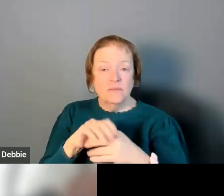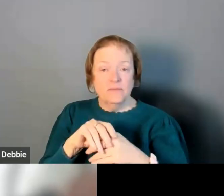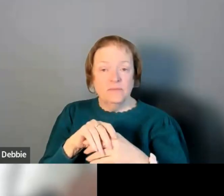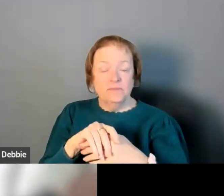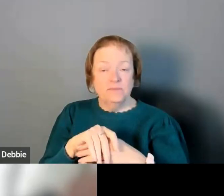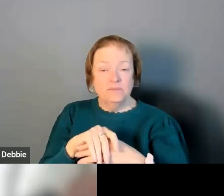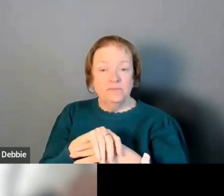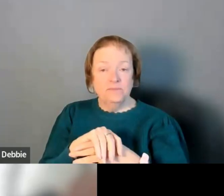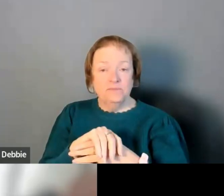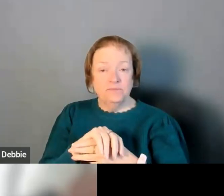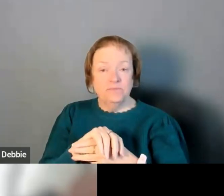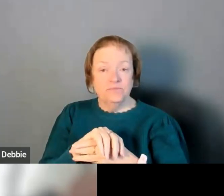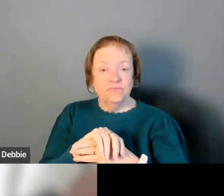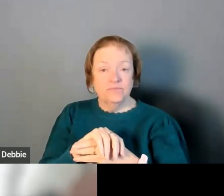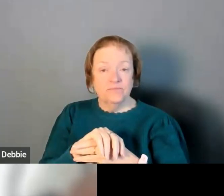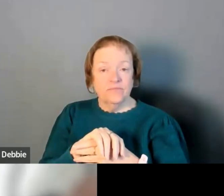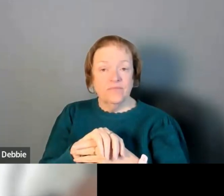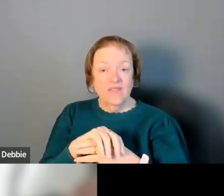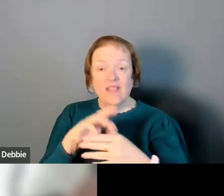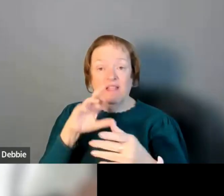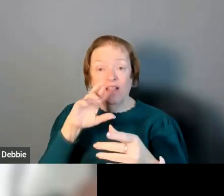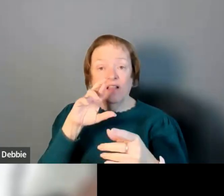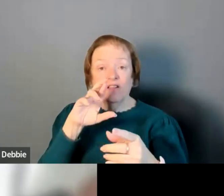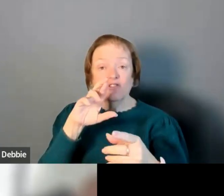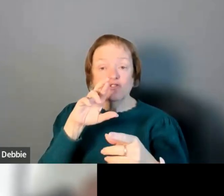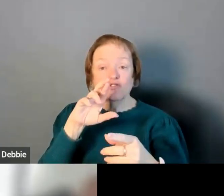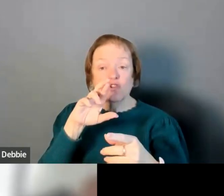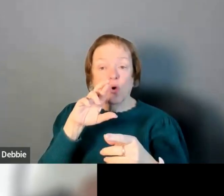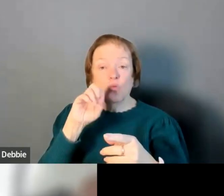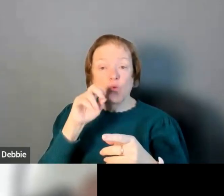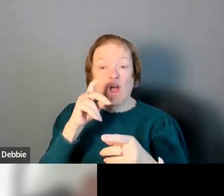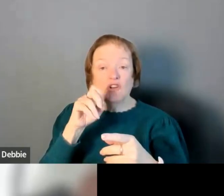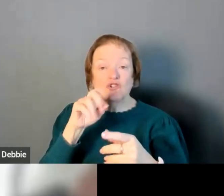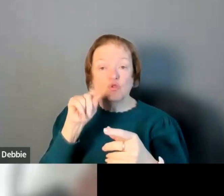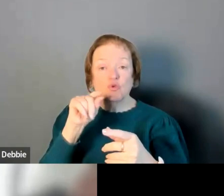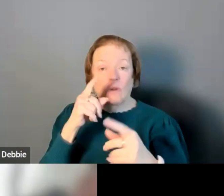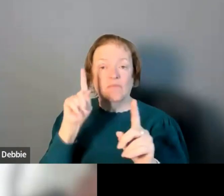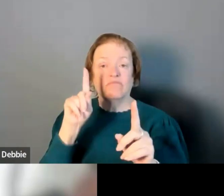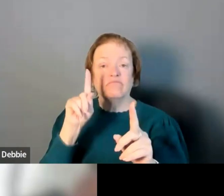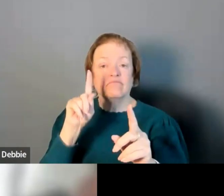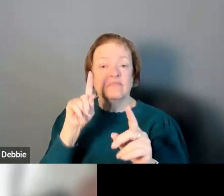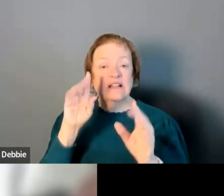And it is telling me a Roger X is Roger20 is connected. So now, if my Roger20's connected,